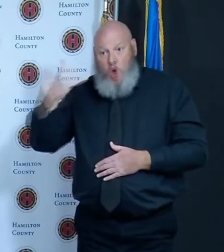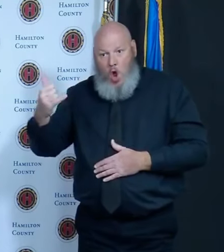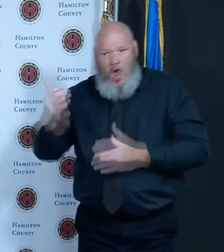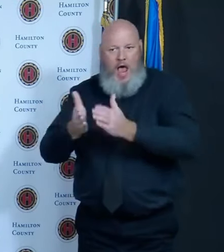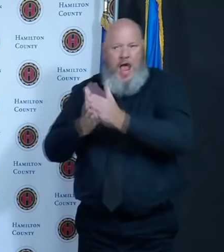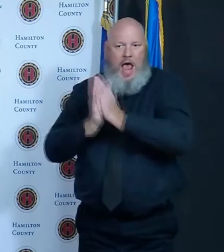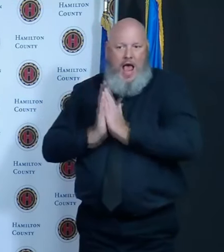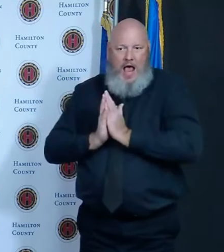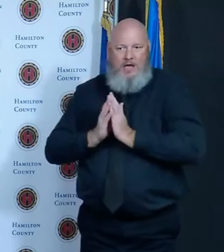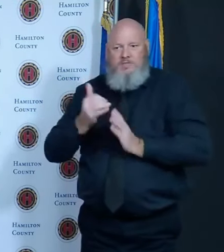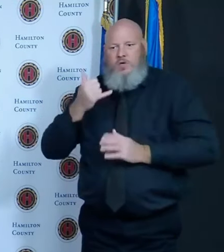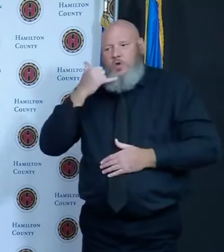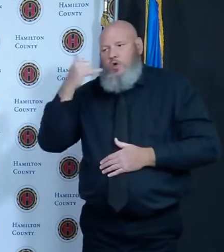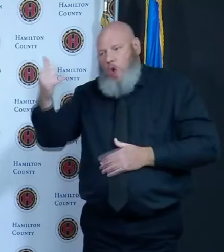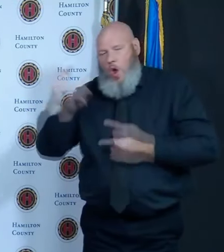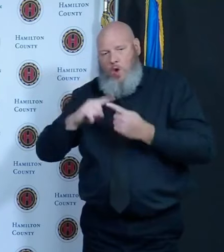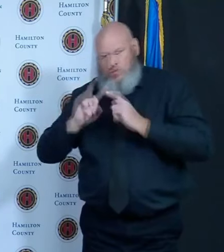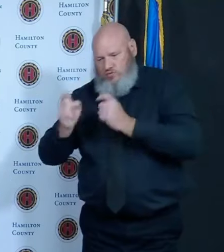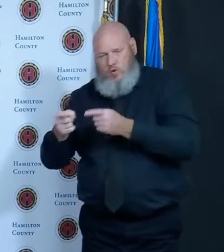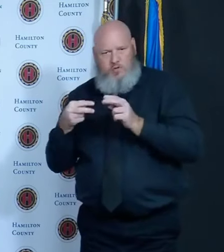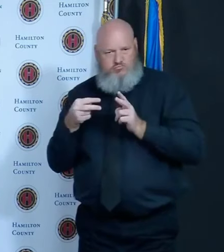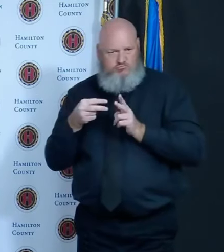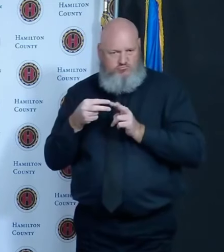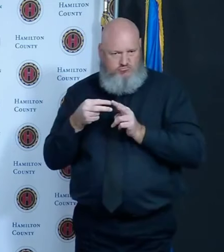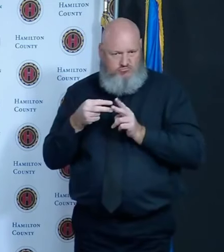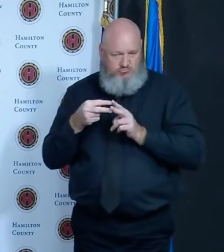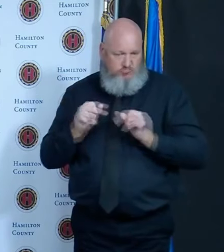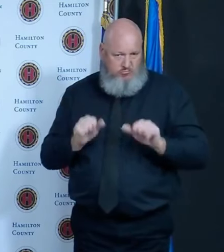you to the House Collaborative for helping in this effort we're all in that